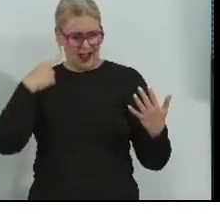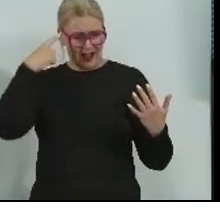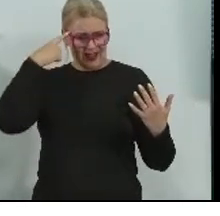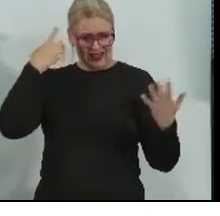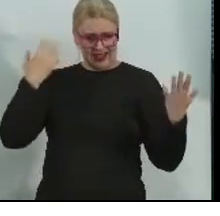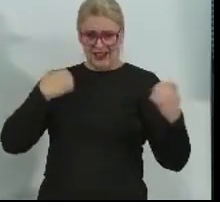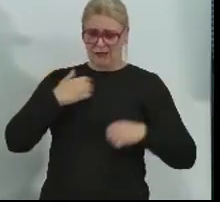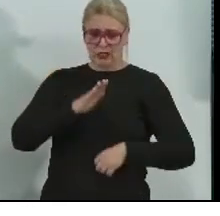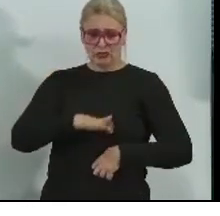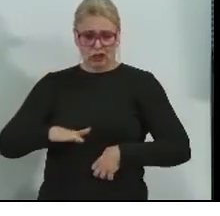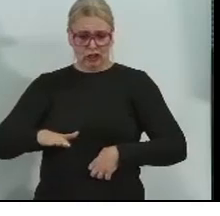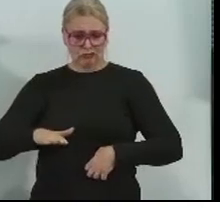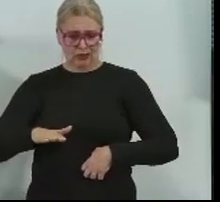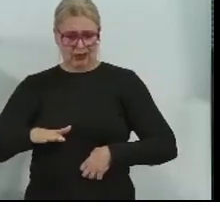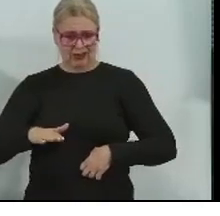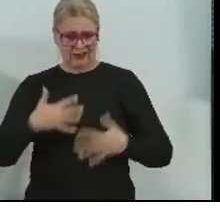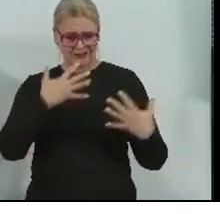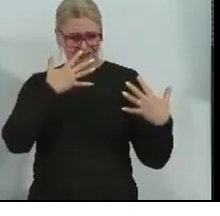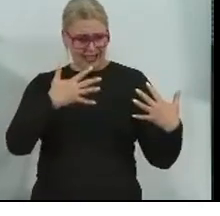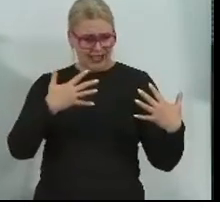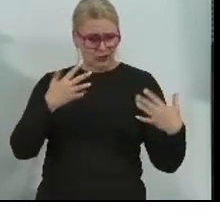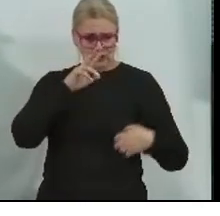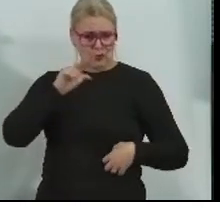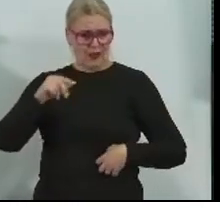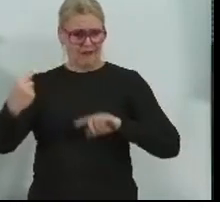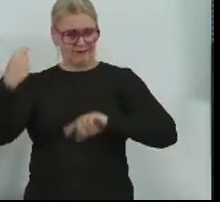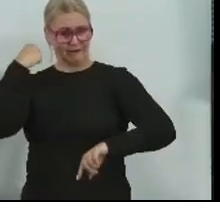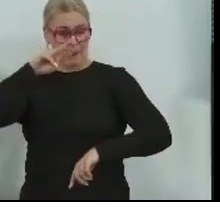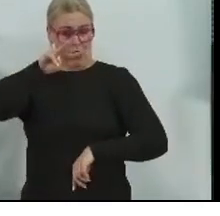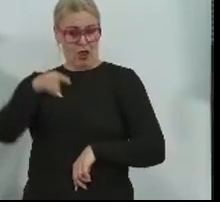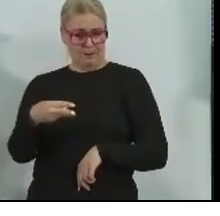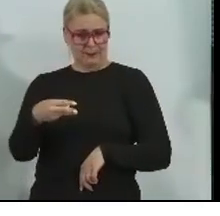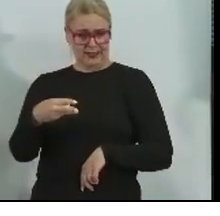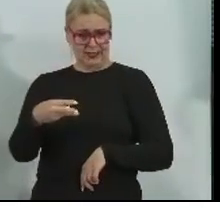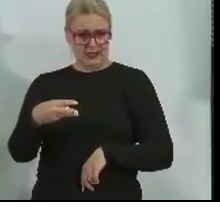two different sets of sports activities. So, and I think that's actually part of